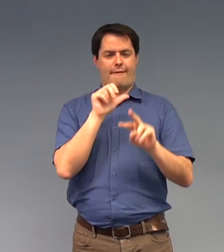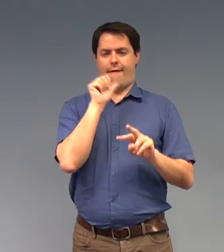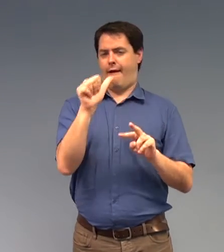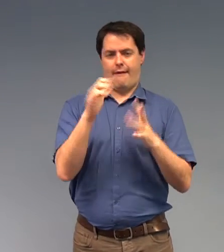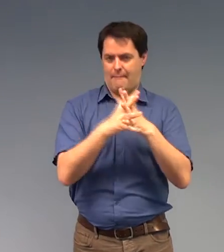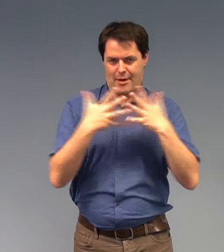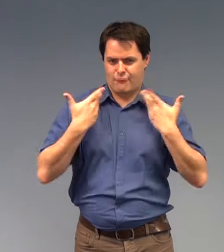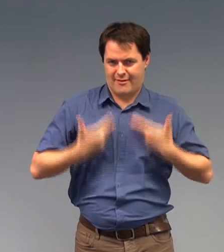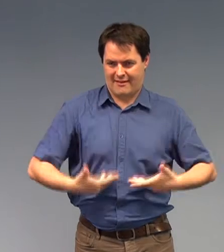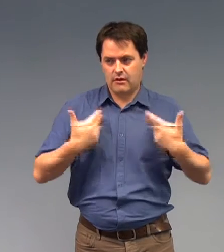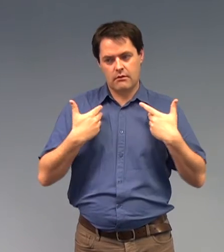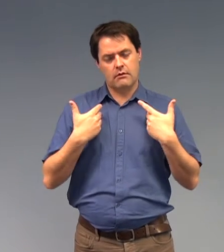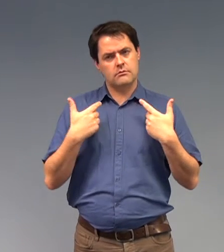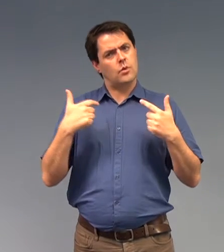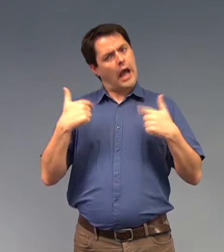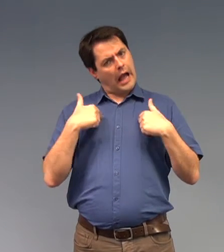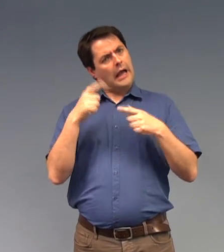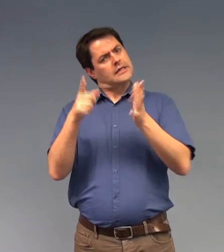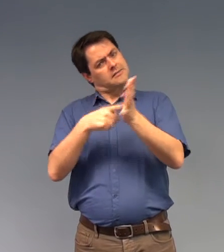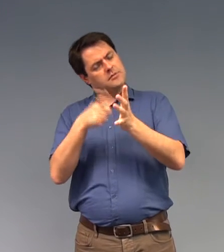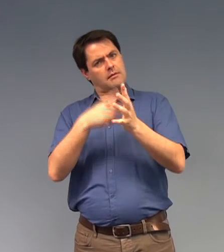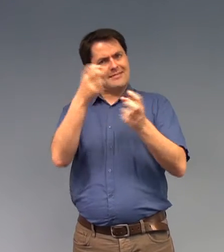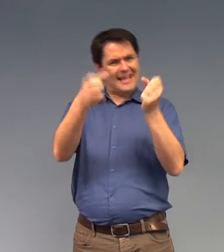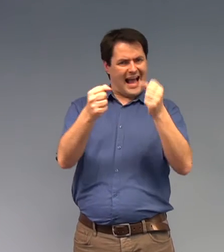I'm signing ASL but it's not necessarily how an American would sign ASL.